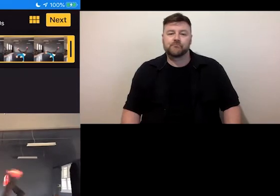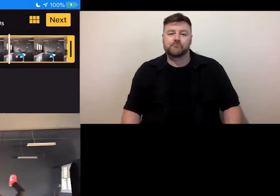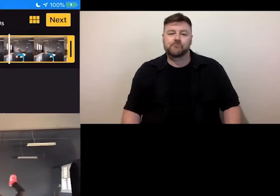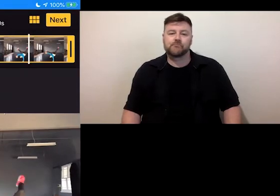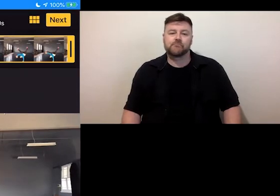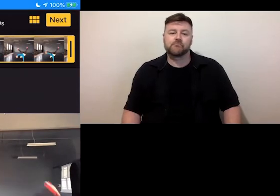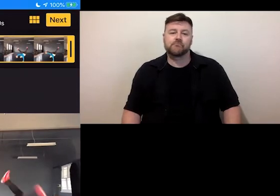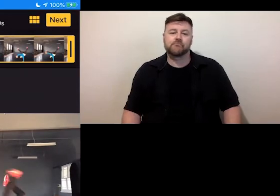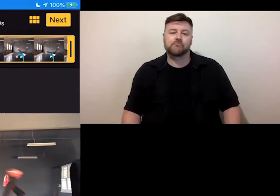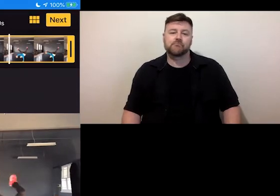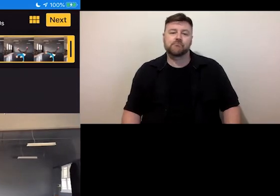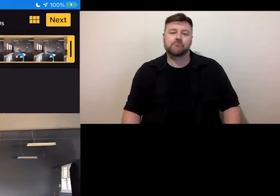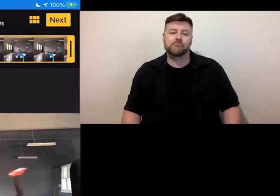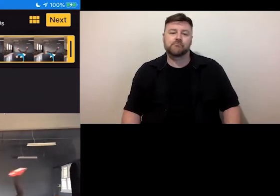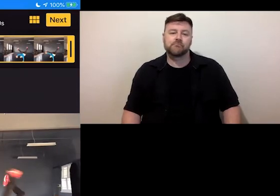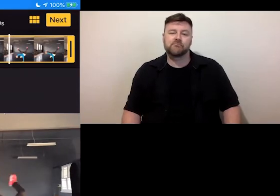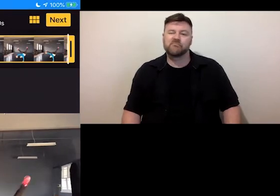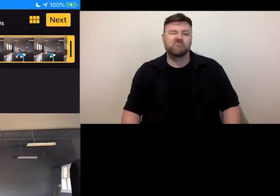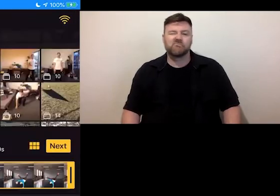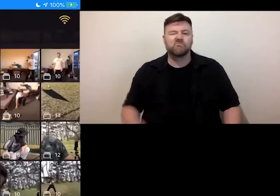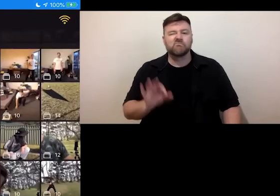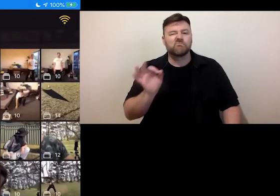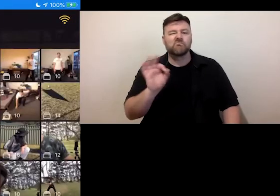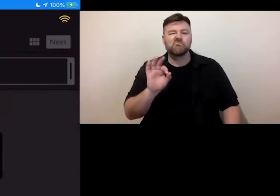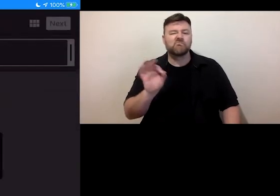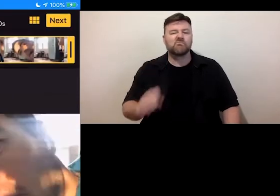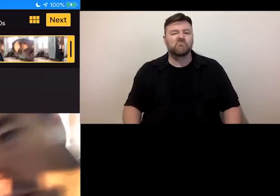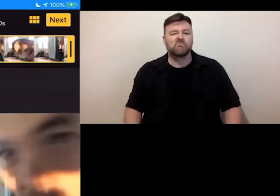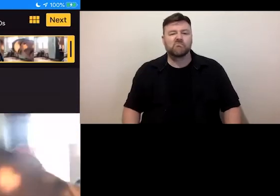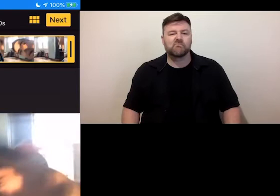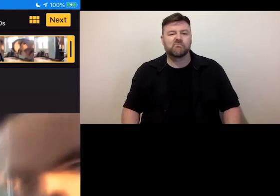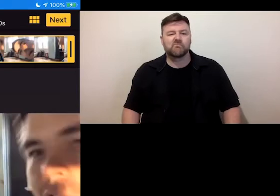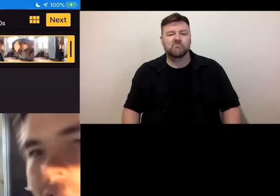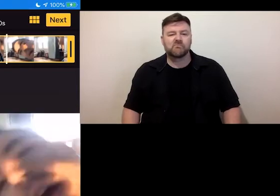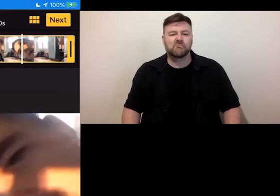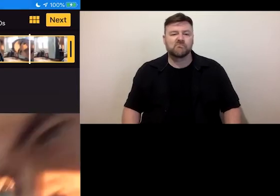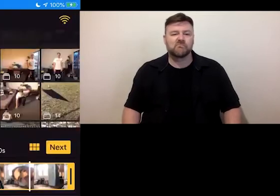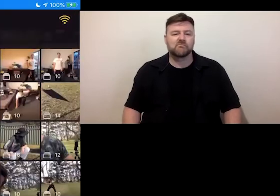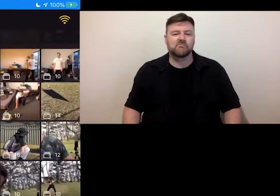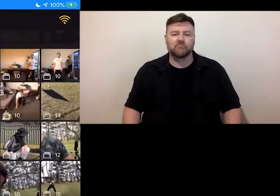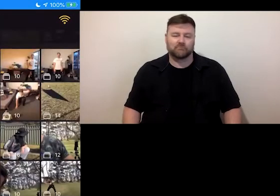Also don't think there's anything there. I definitely don't